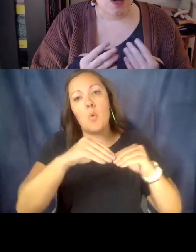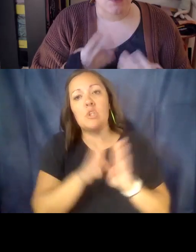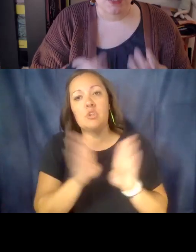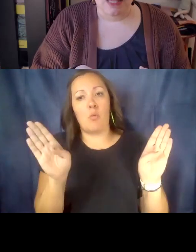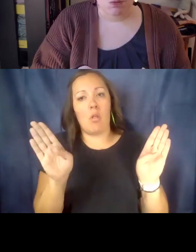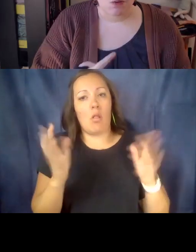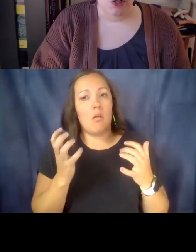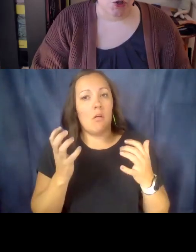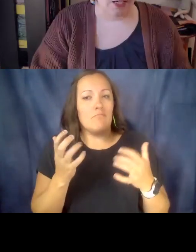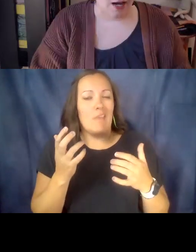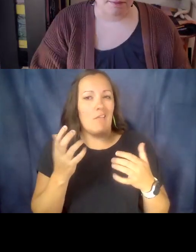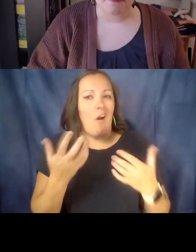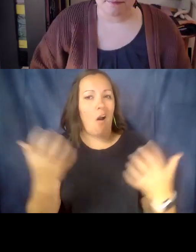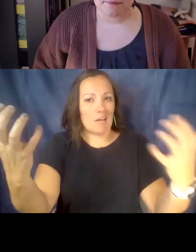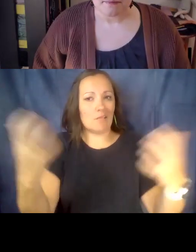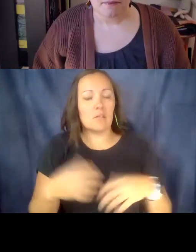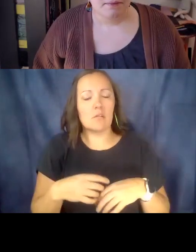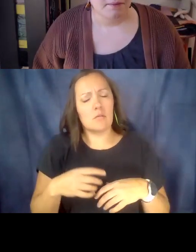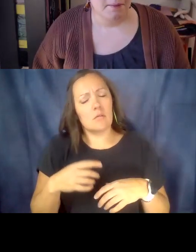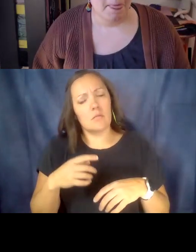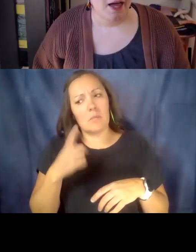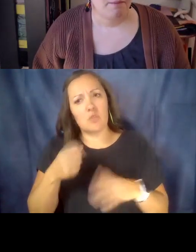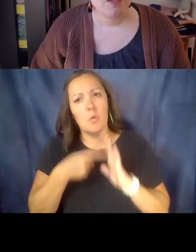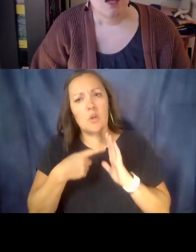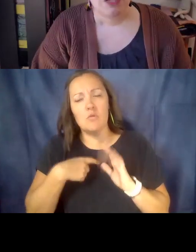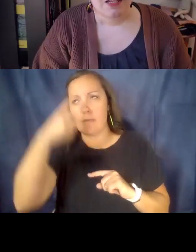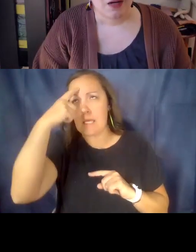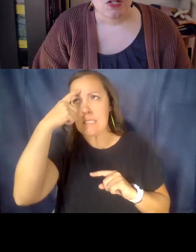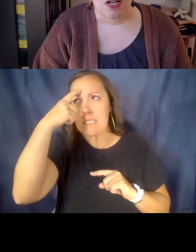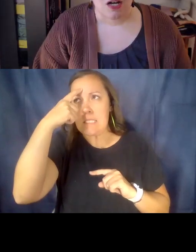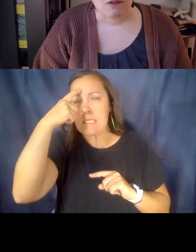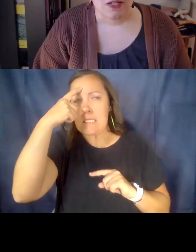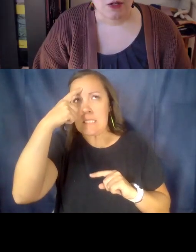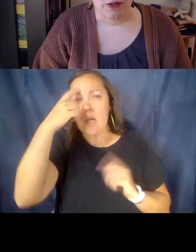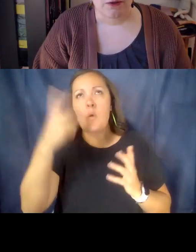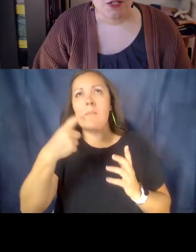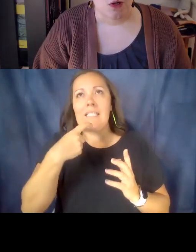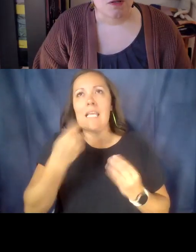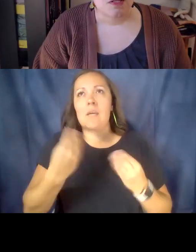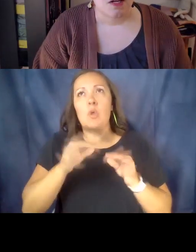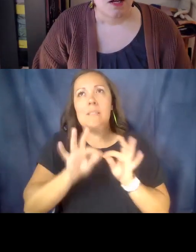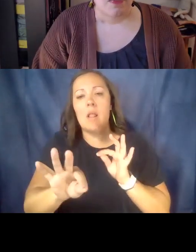to really think about what you're trying to say. Plain language.gov is a wonderful resource that